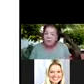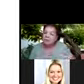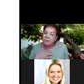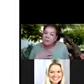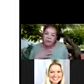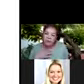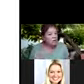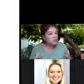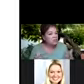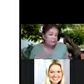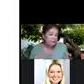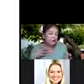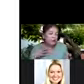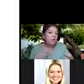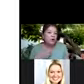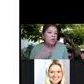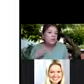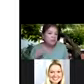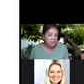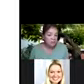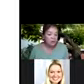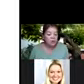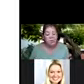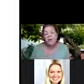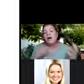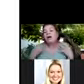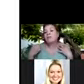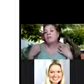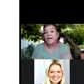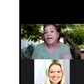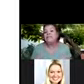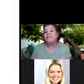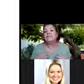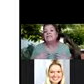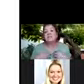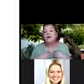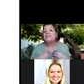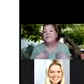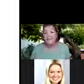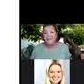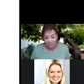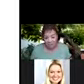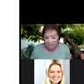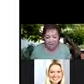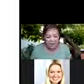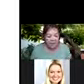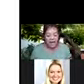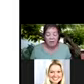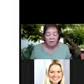So we need to really try to understand what we're dealing with when we are applying these assessments.